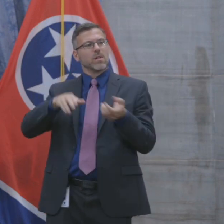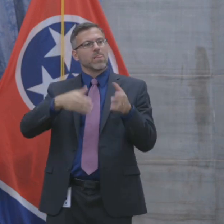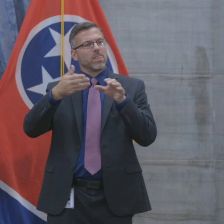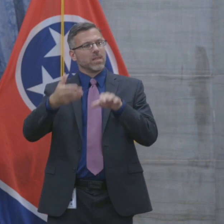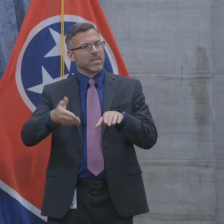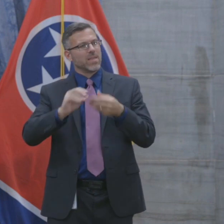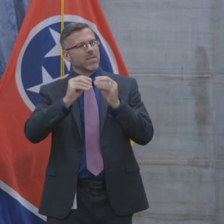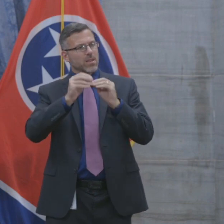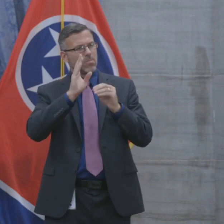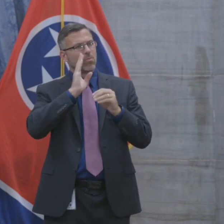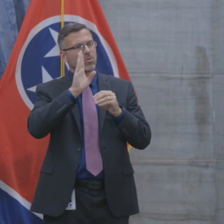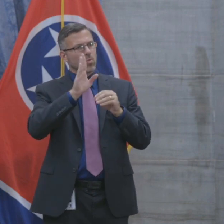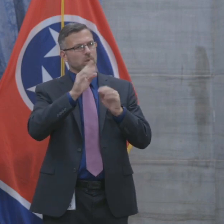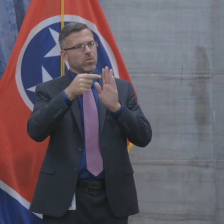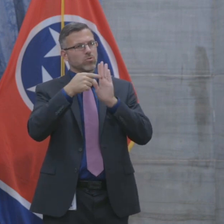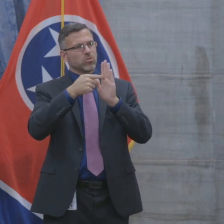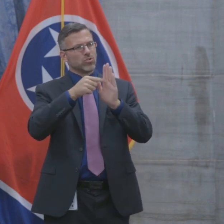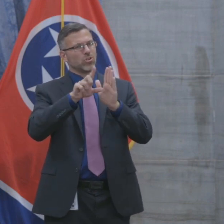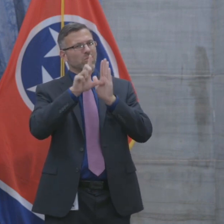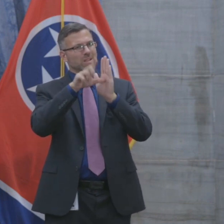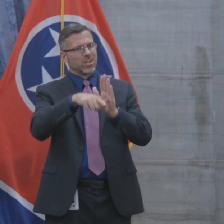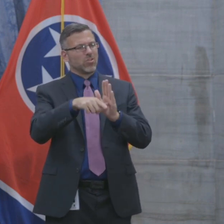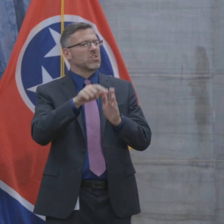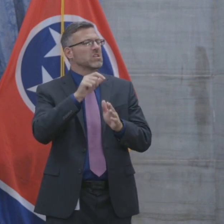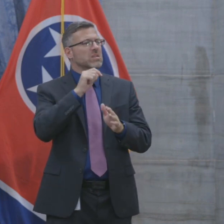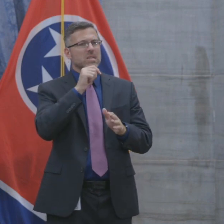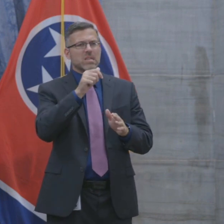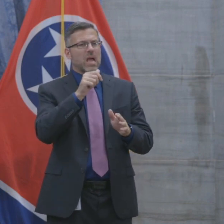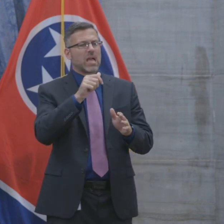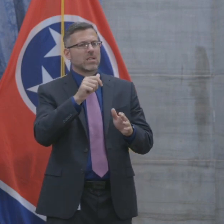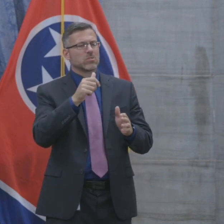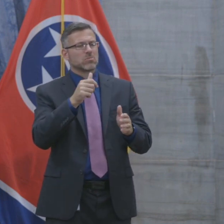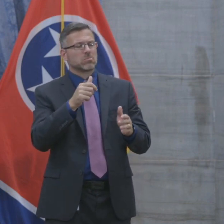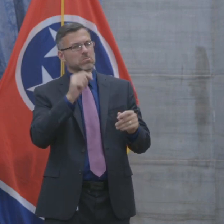shown that same trend line now here two or three weeks into it.